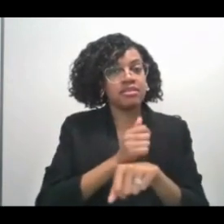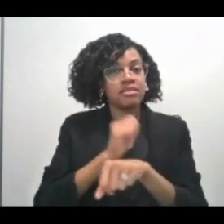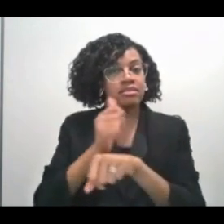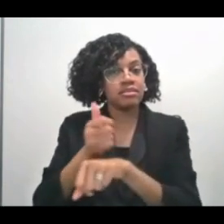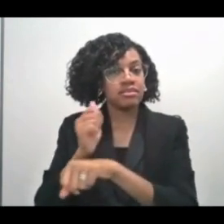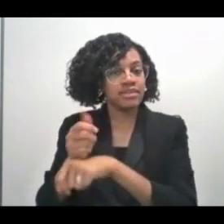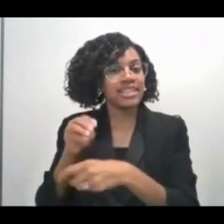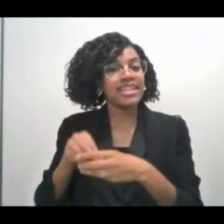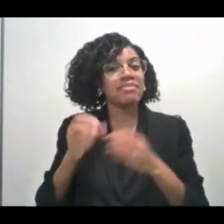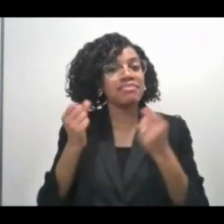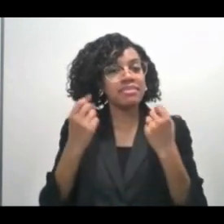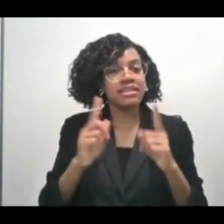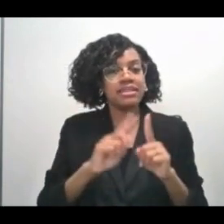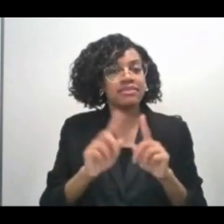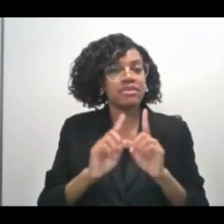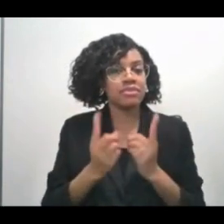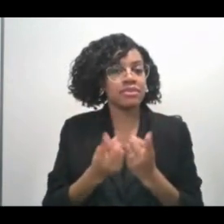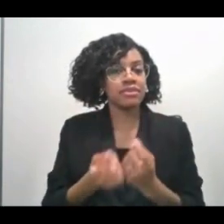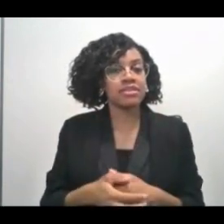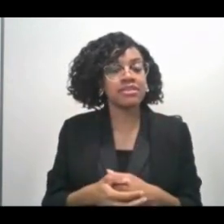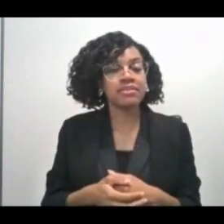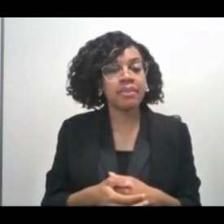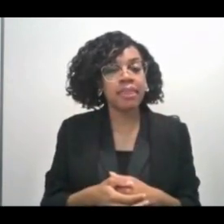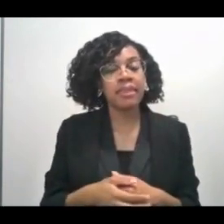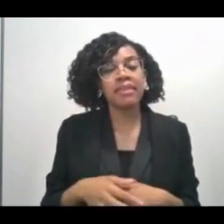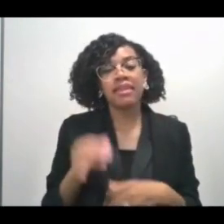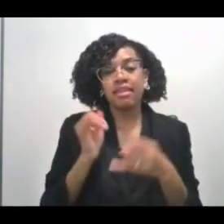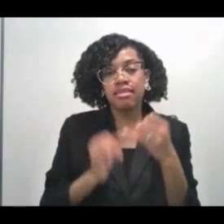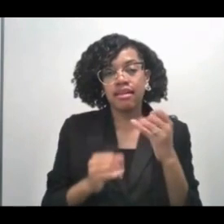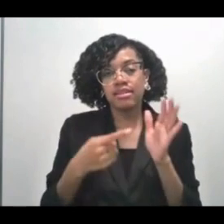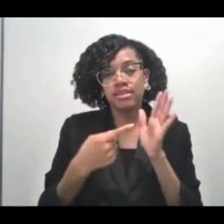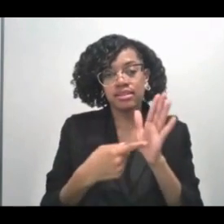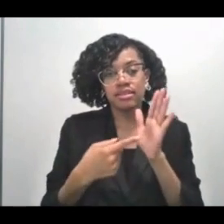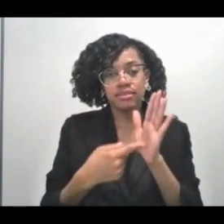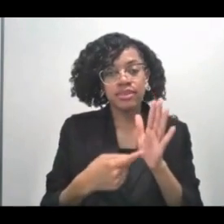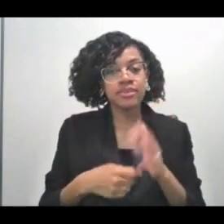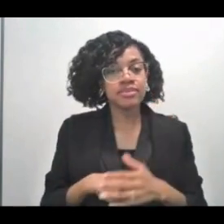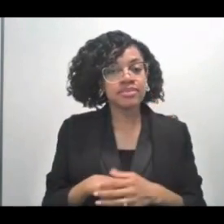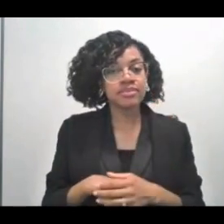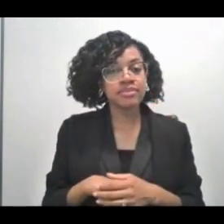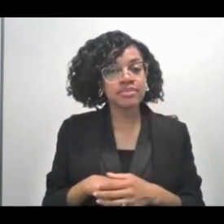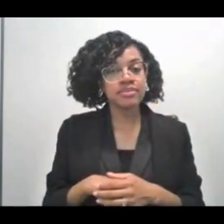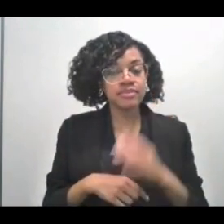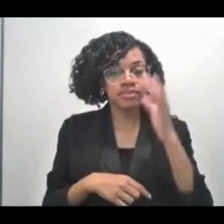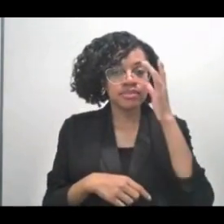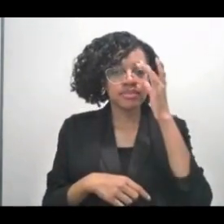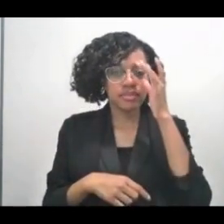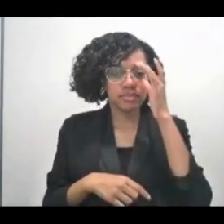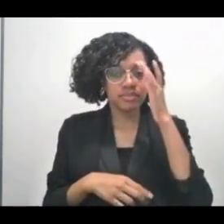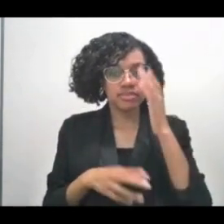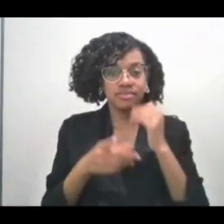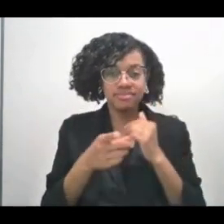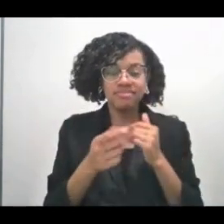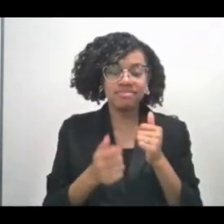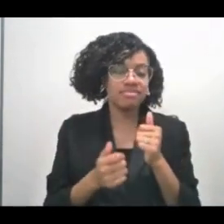And the final example, is perhaps the most expansive geographically.